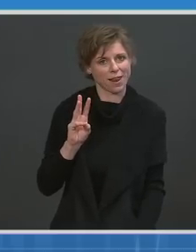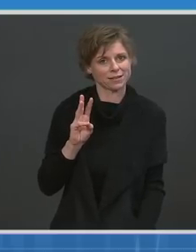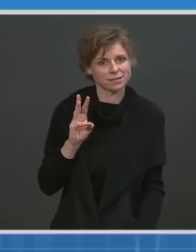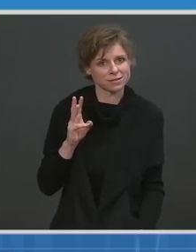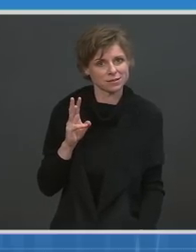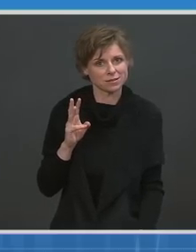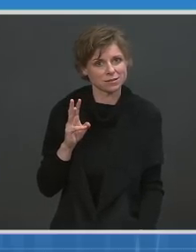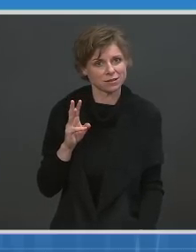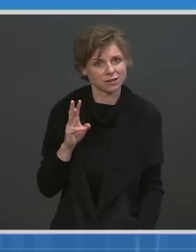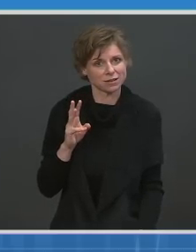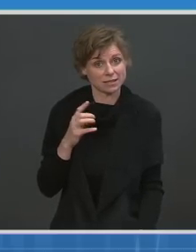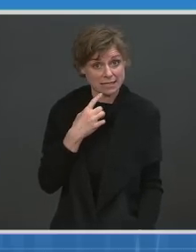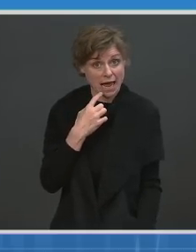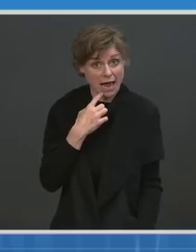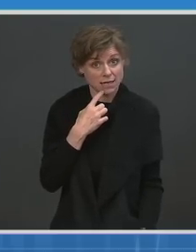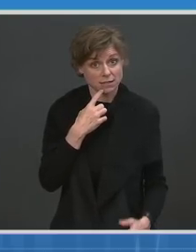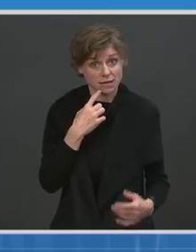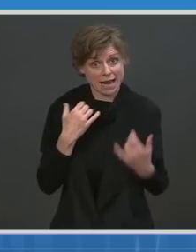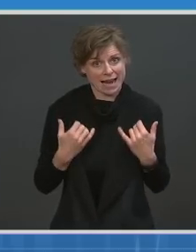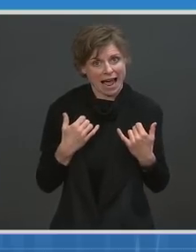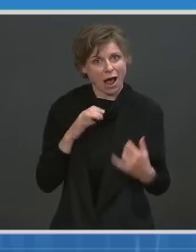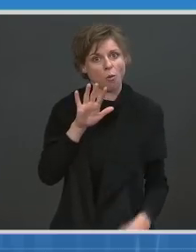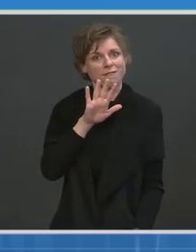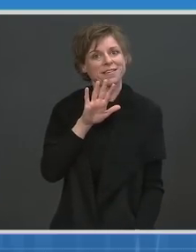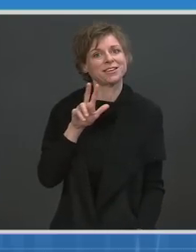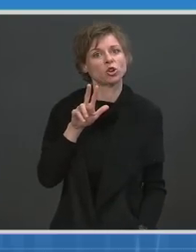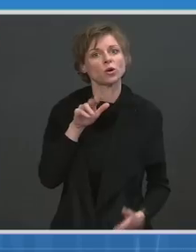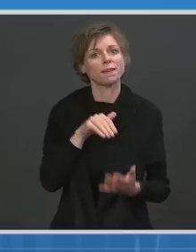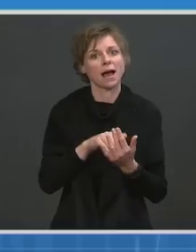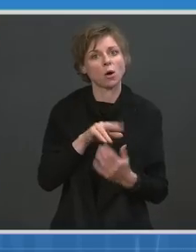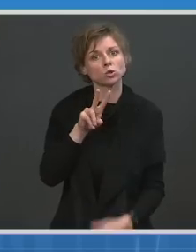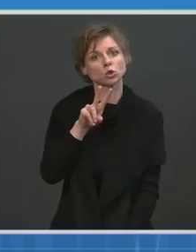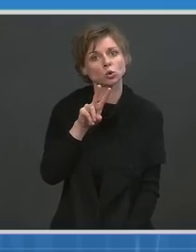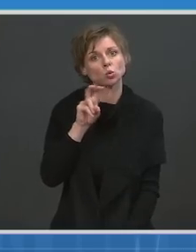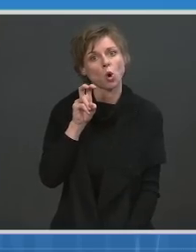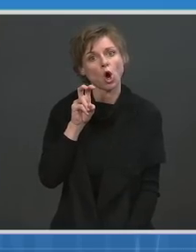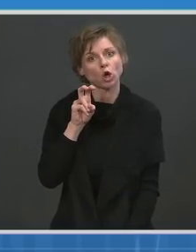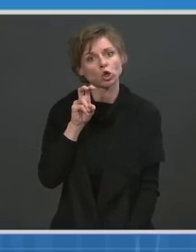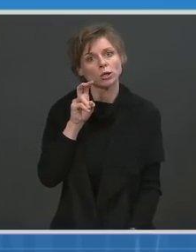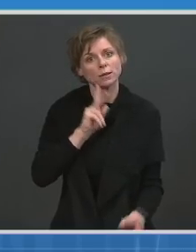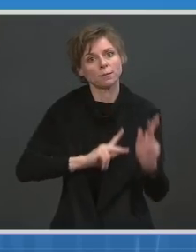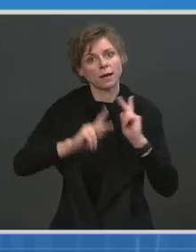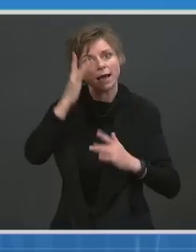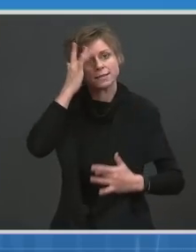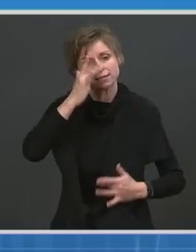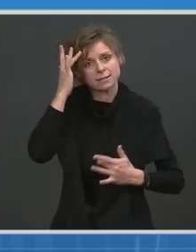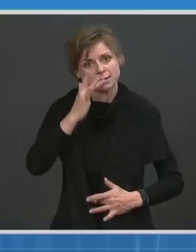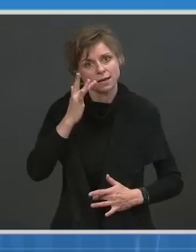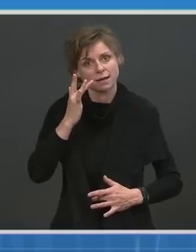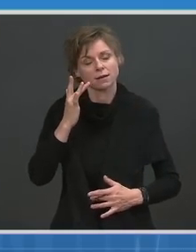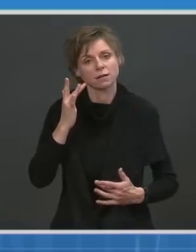where we're now at 53,200 cases per day on a seven-day average.